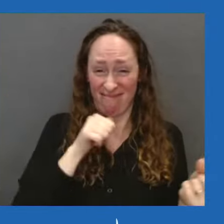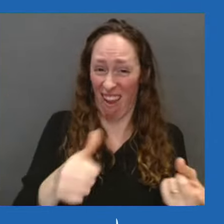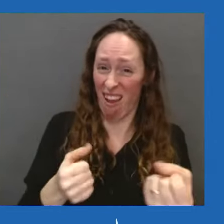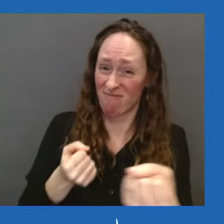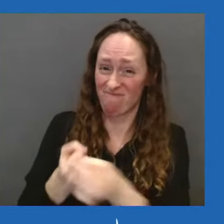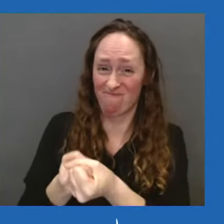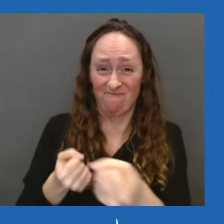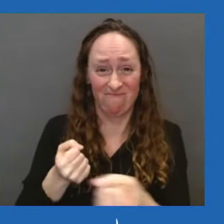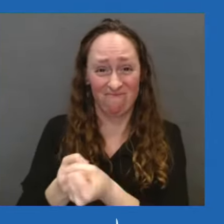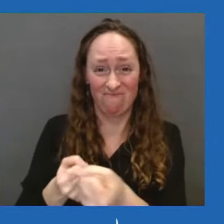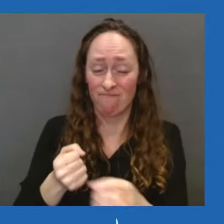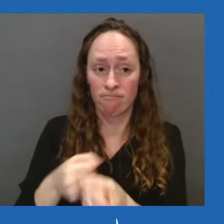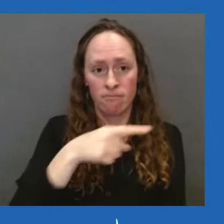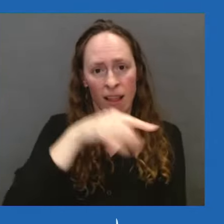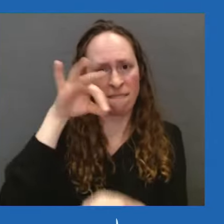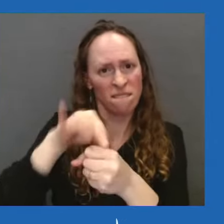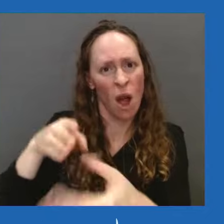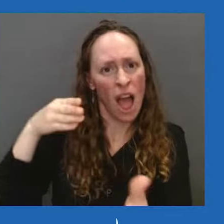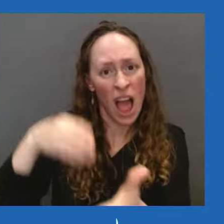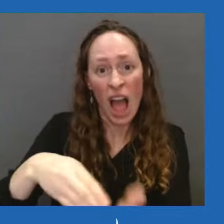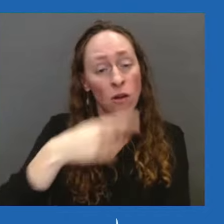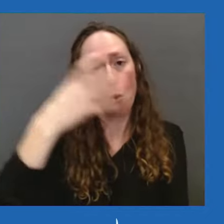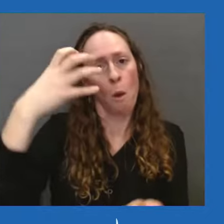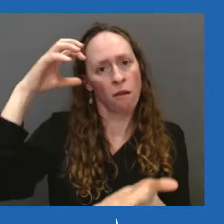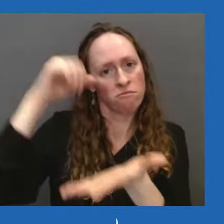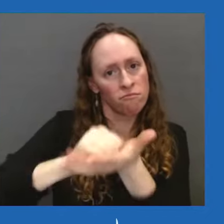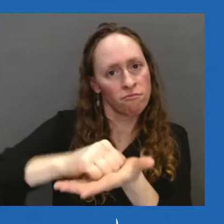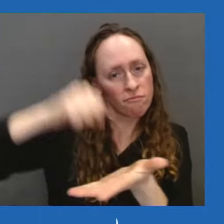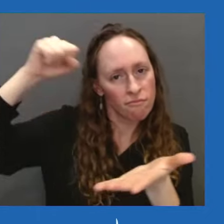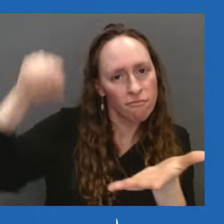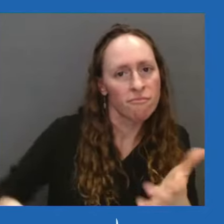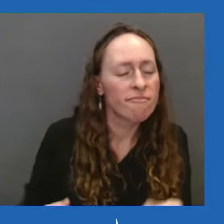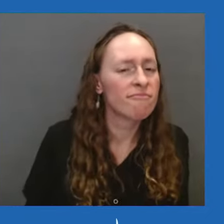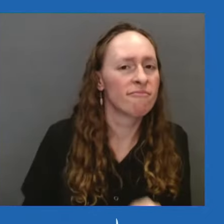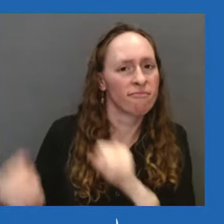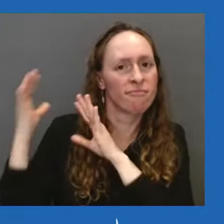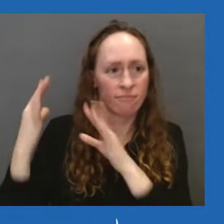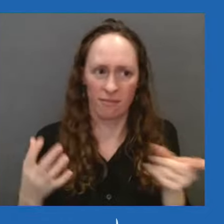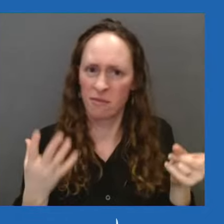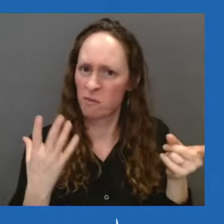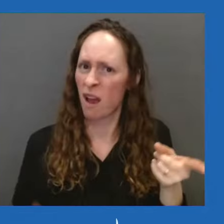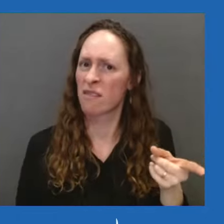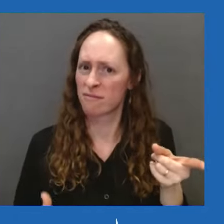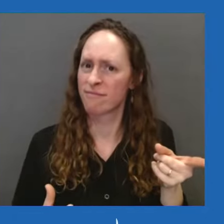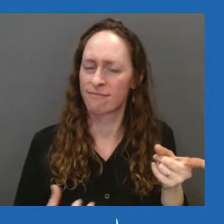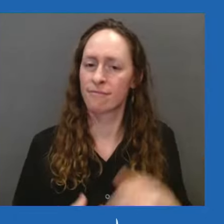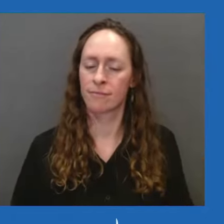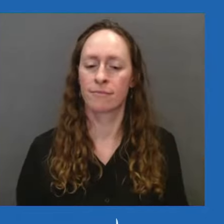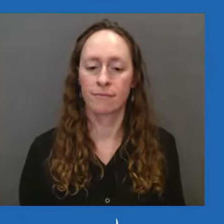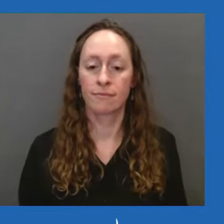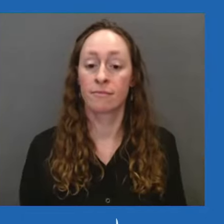And she called this law a "massive failure." You all know you're part of a massive failure?